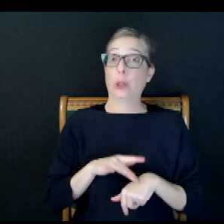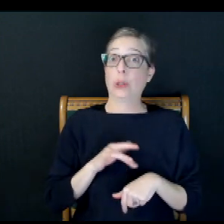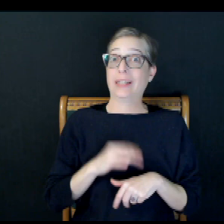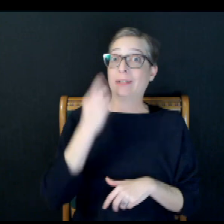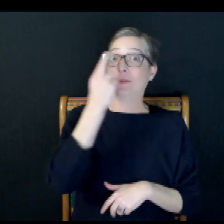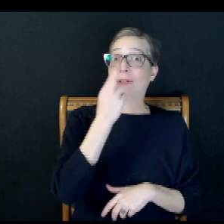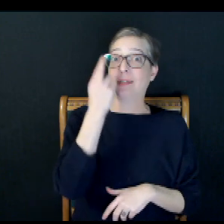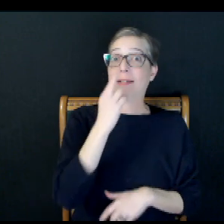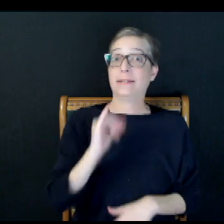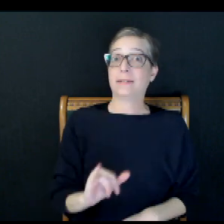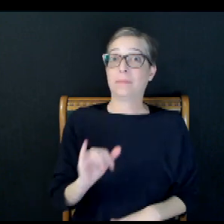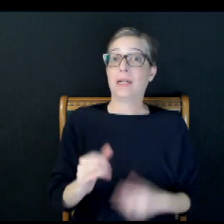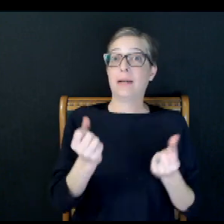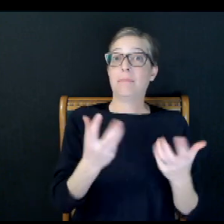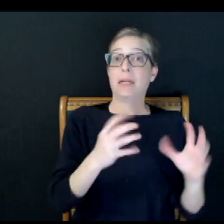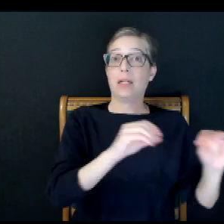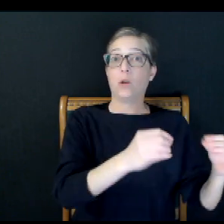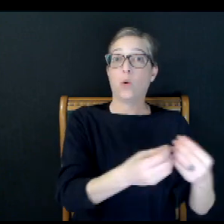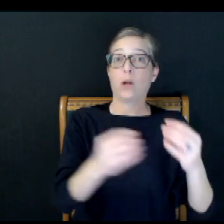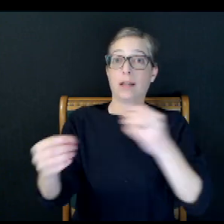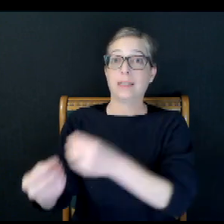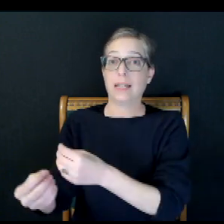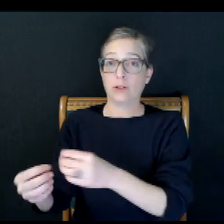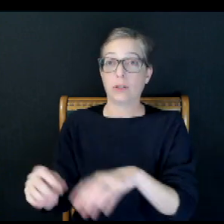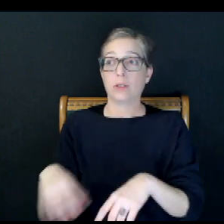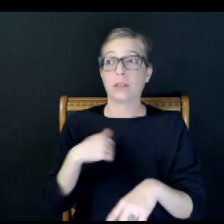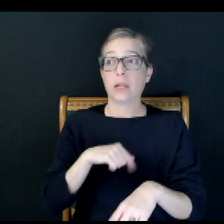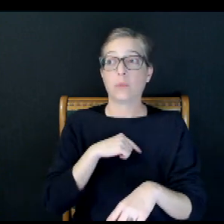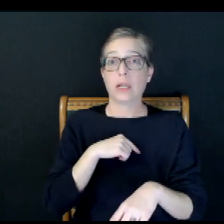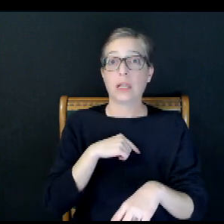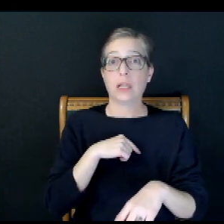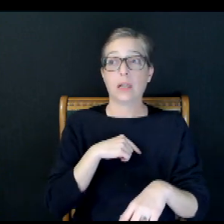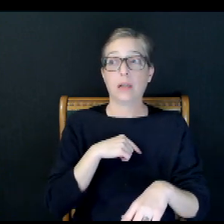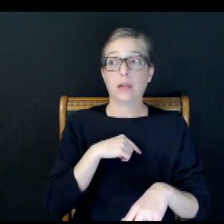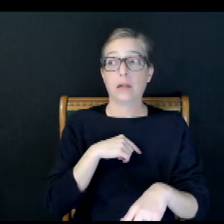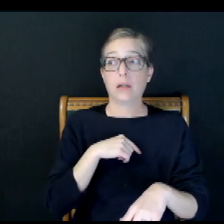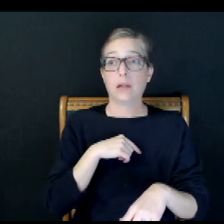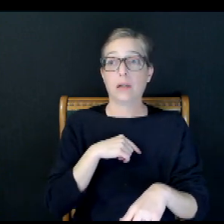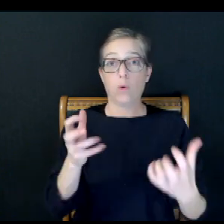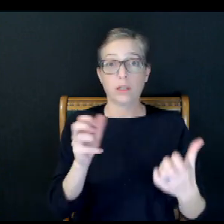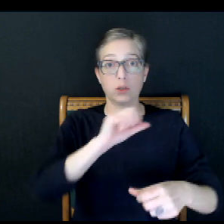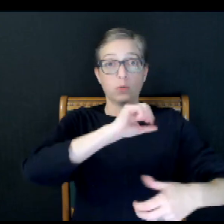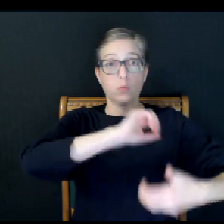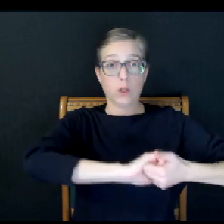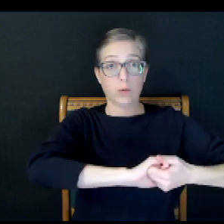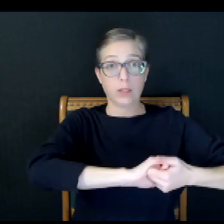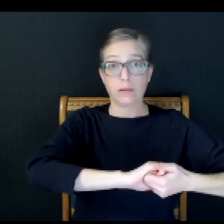the organizations that we chose to work with didn't even know what HCBS were.